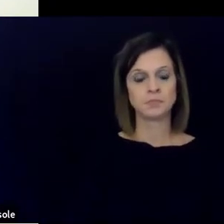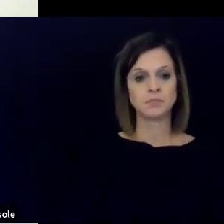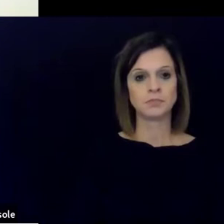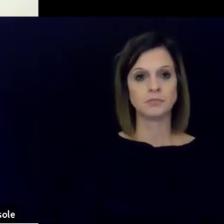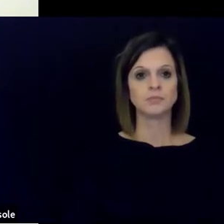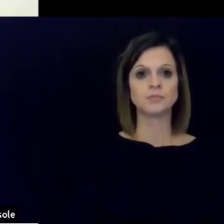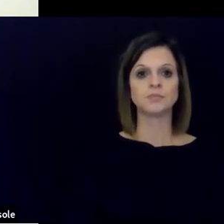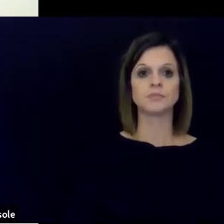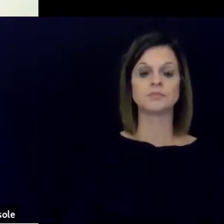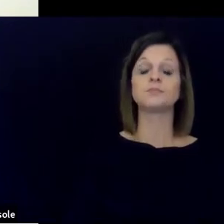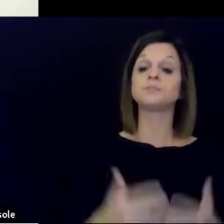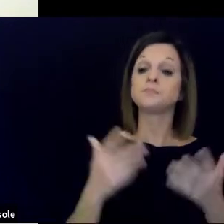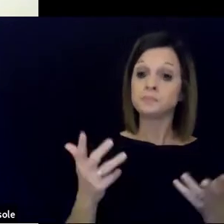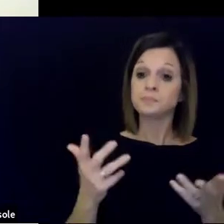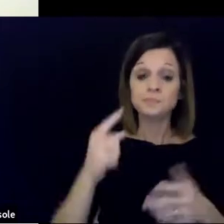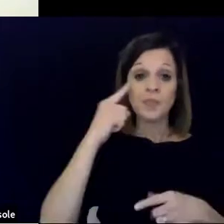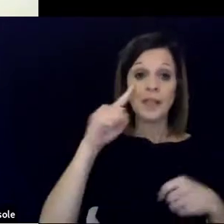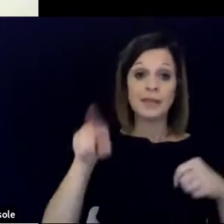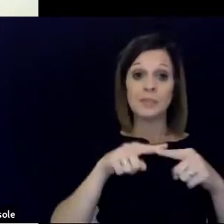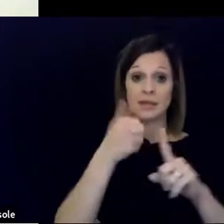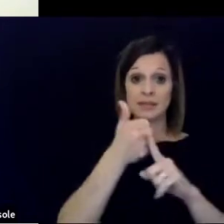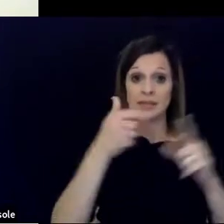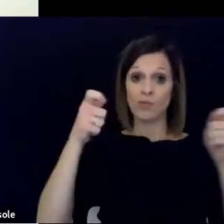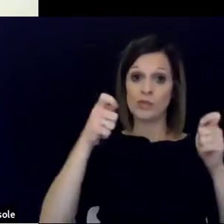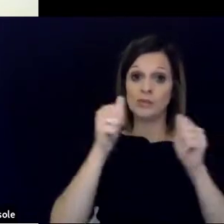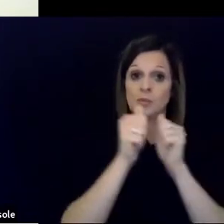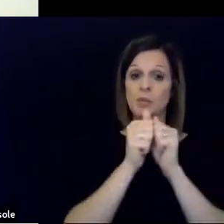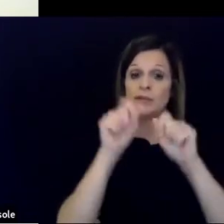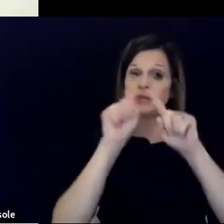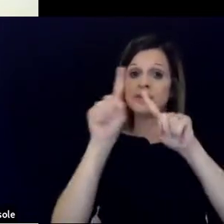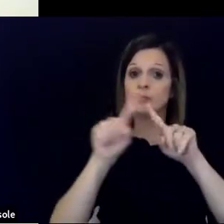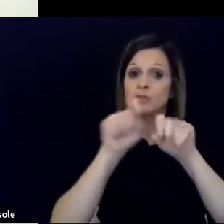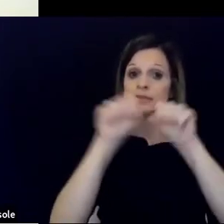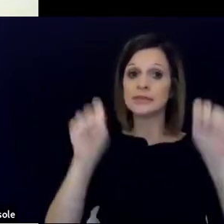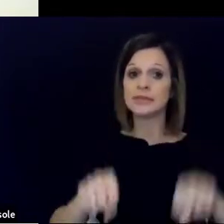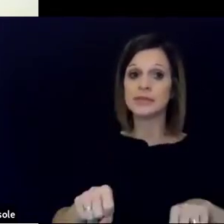So thinking about self-relation to some of these systems. For self-regulation of pain,